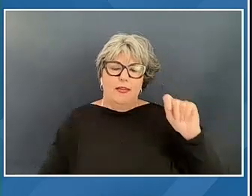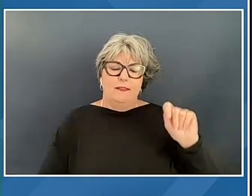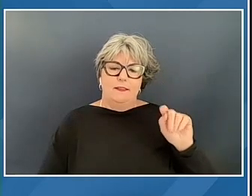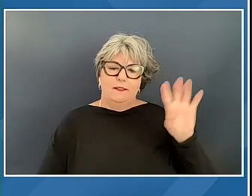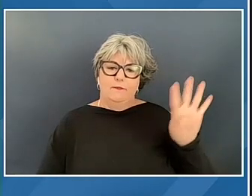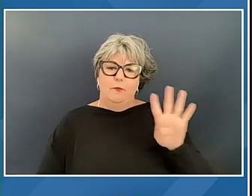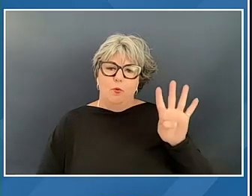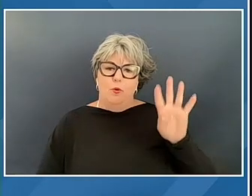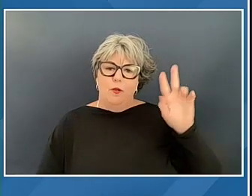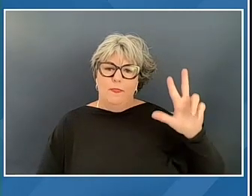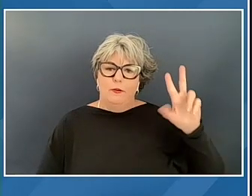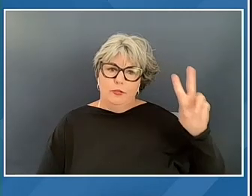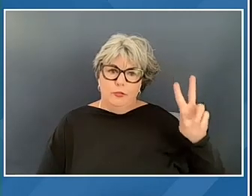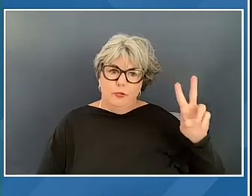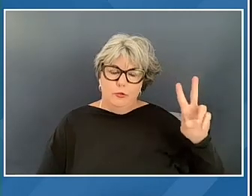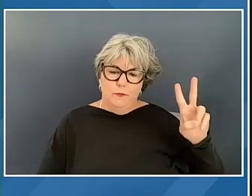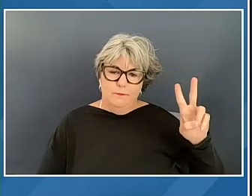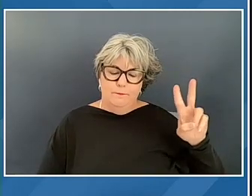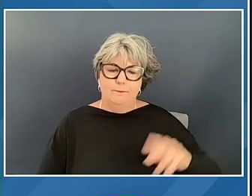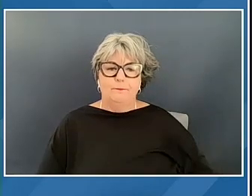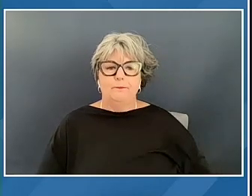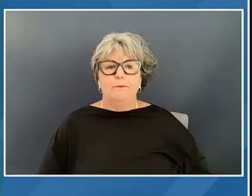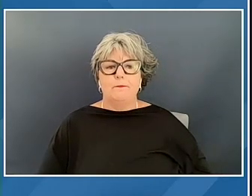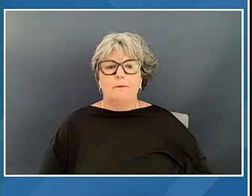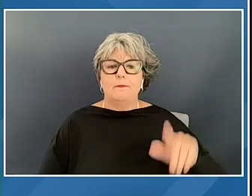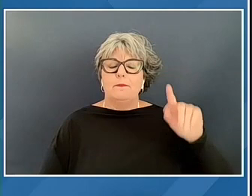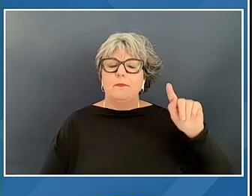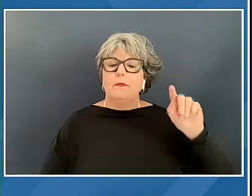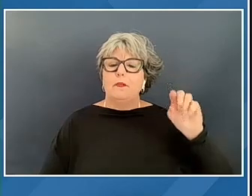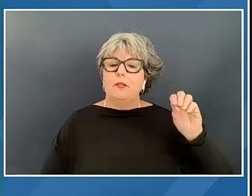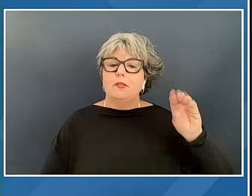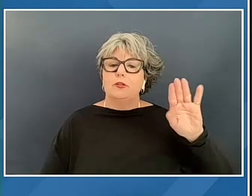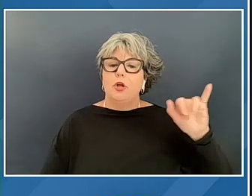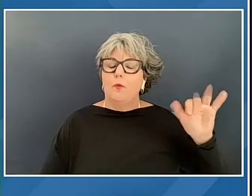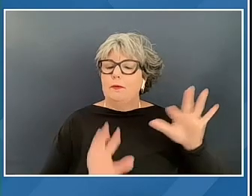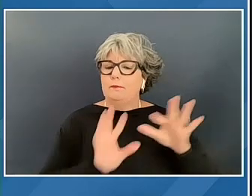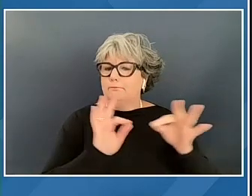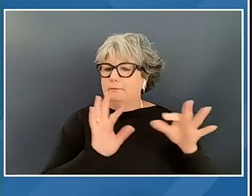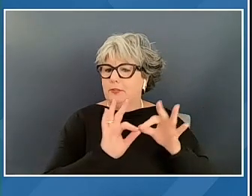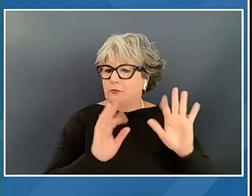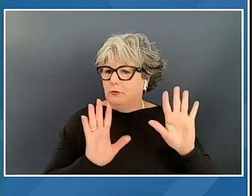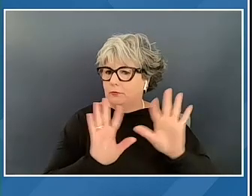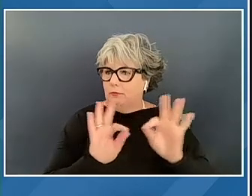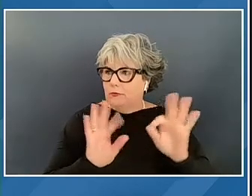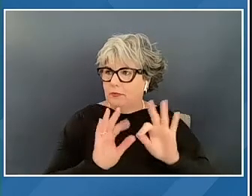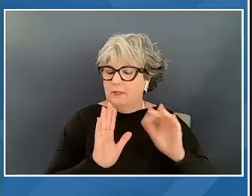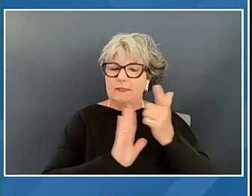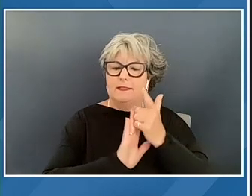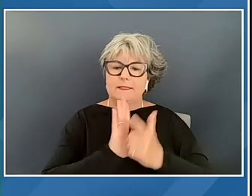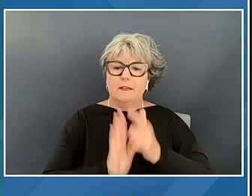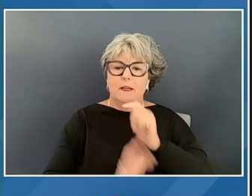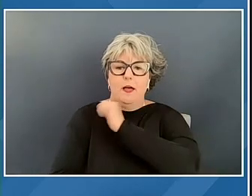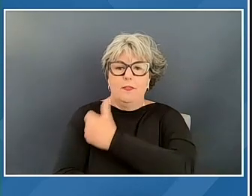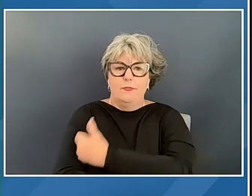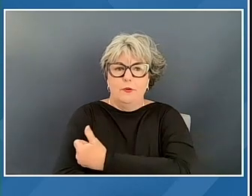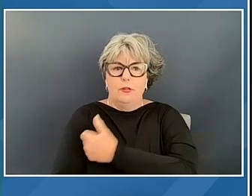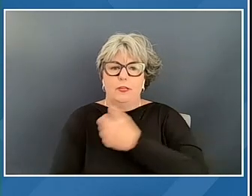Toby pointed out in many of her opening statements about what the statutory authority was under HEROES, and now how